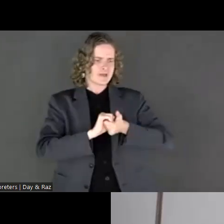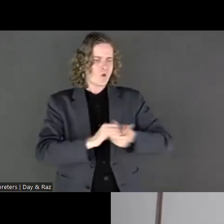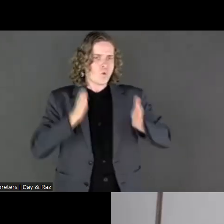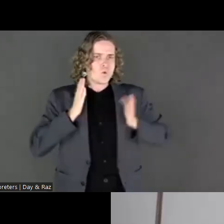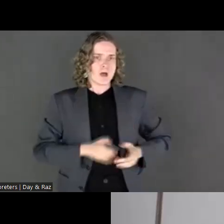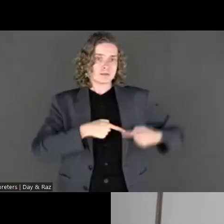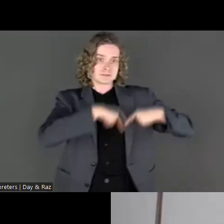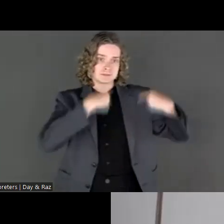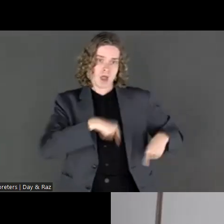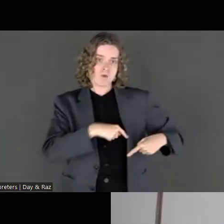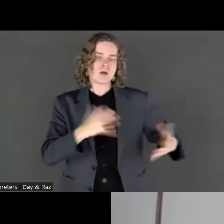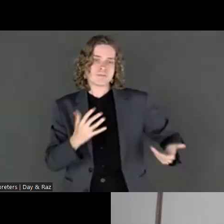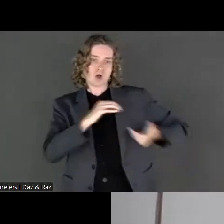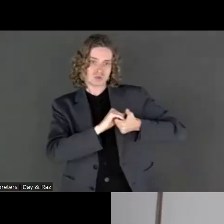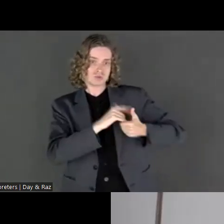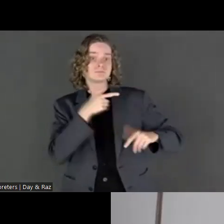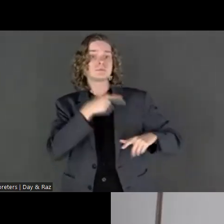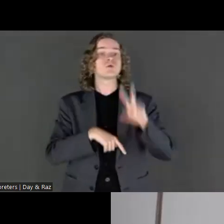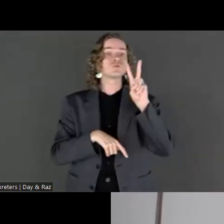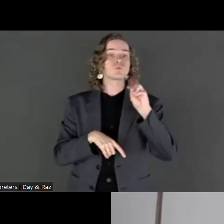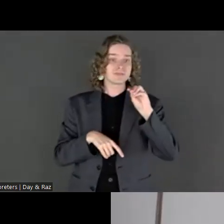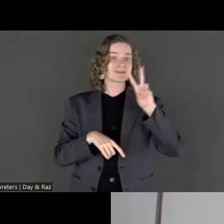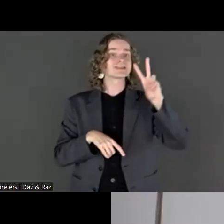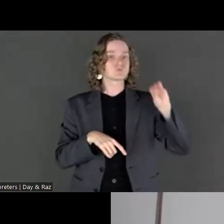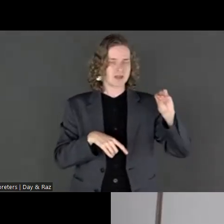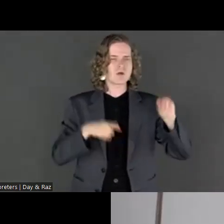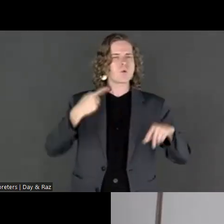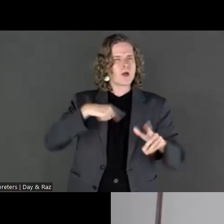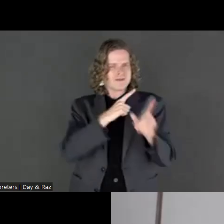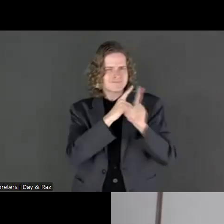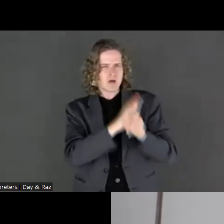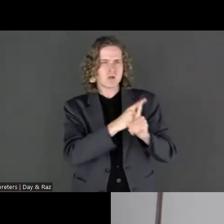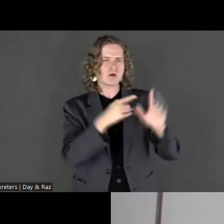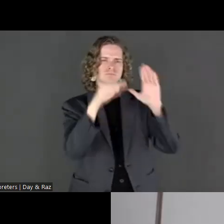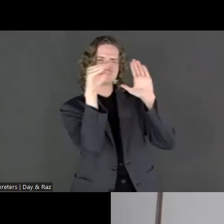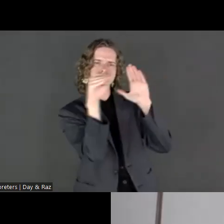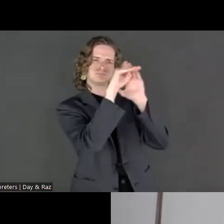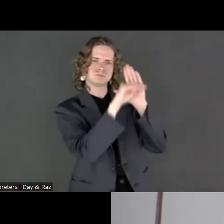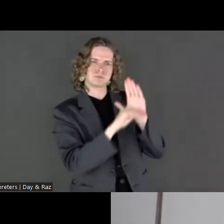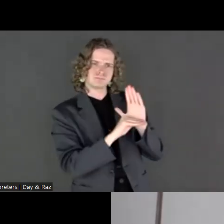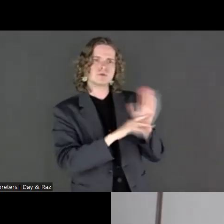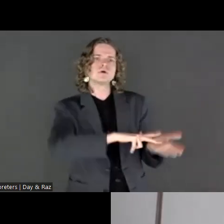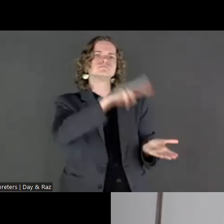of the IES guidelines on inclusion of persons with disabilities in humanitarian action, the